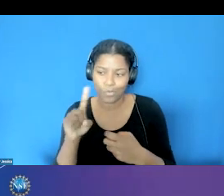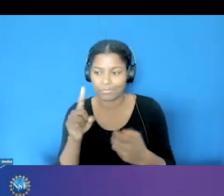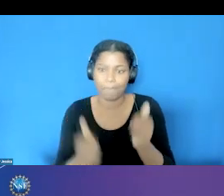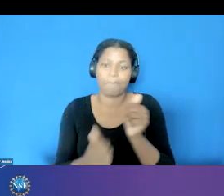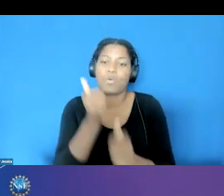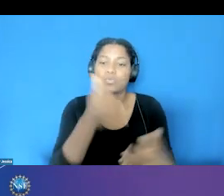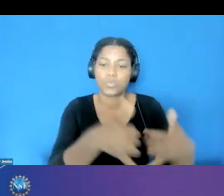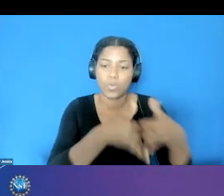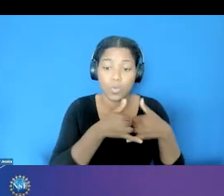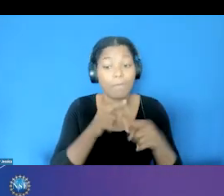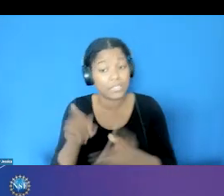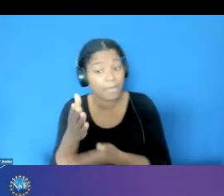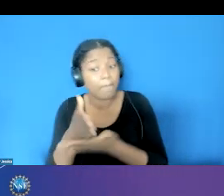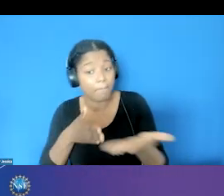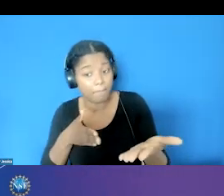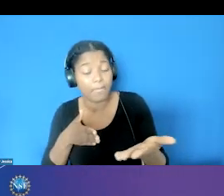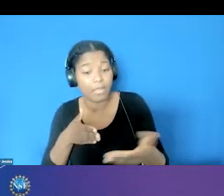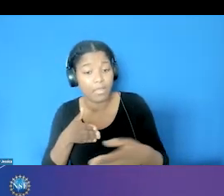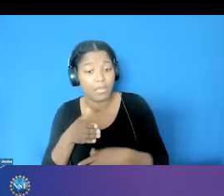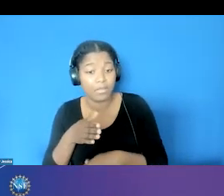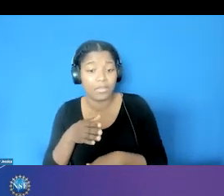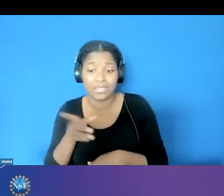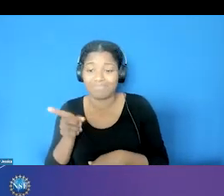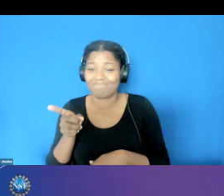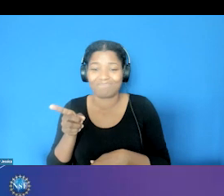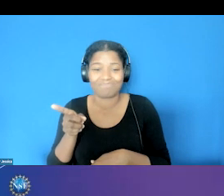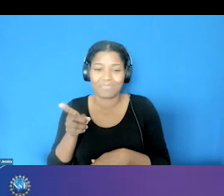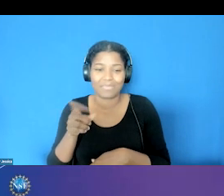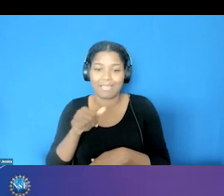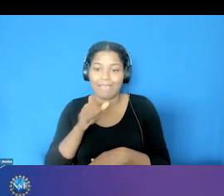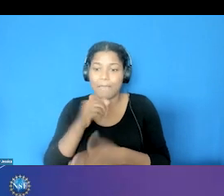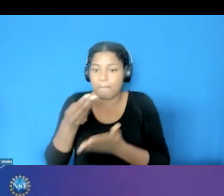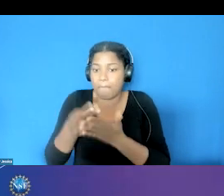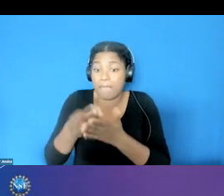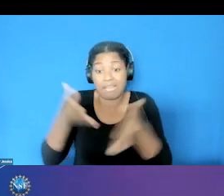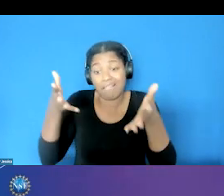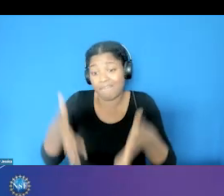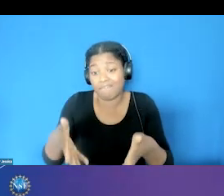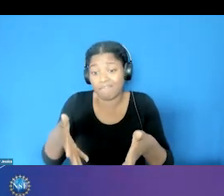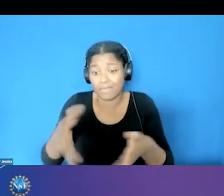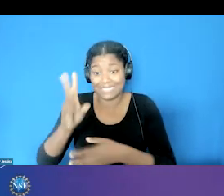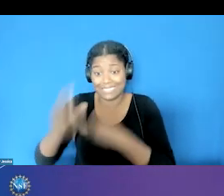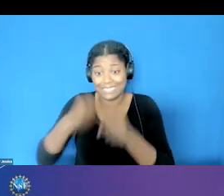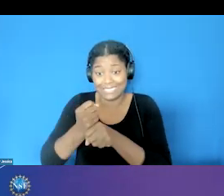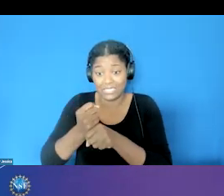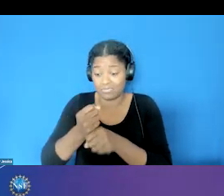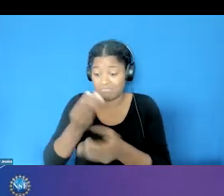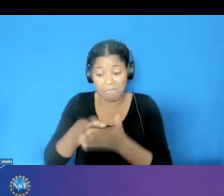But there are some that, believe it or not, actually do not expend all of their funds within that six-year period.